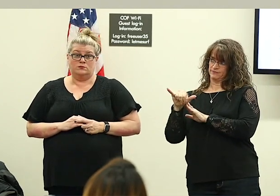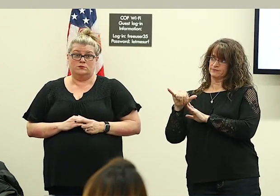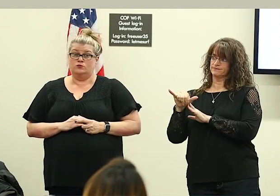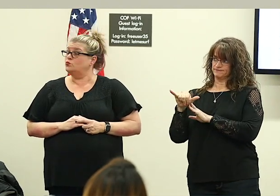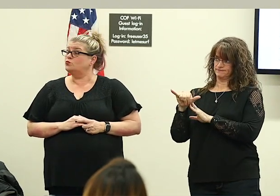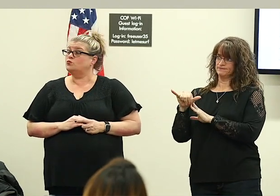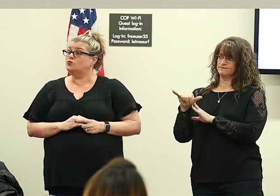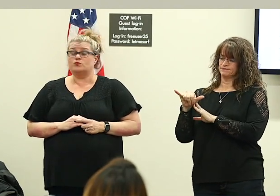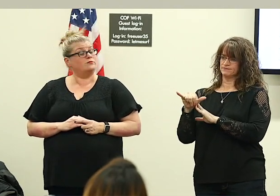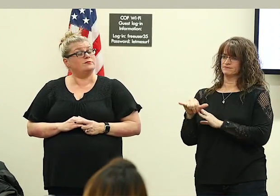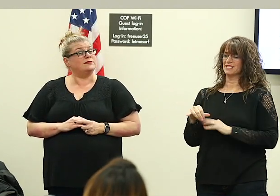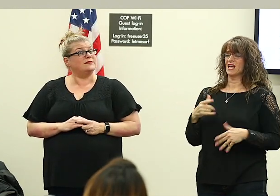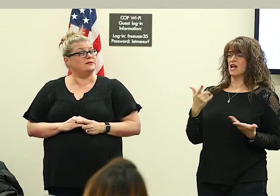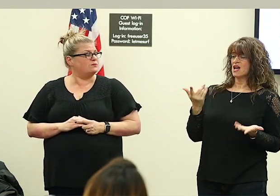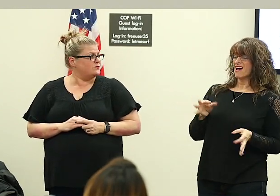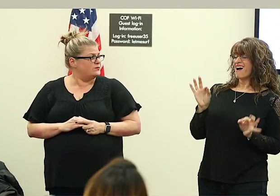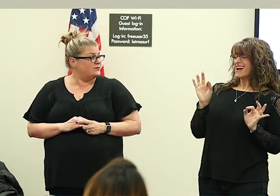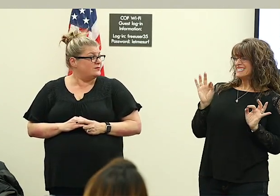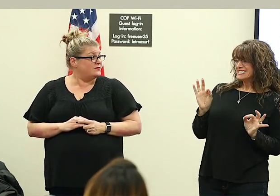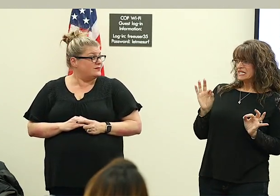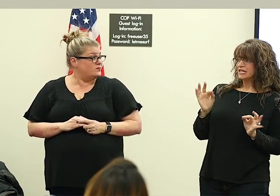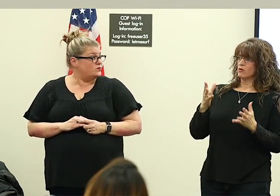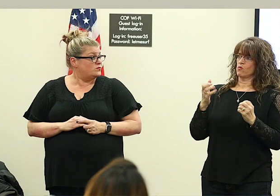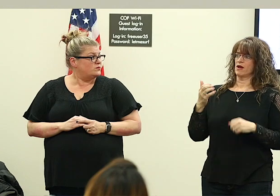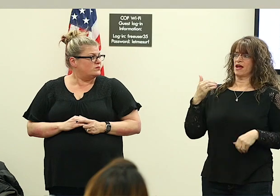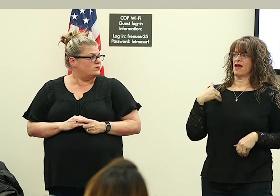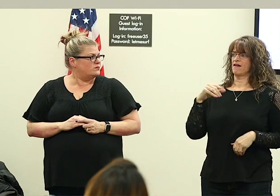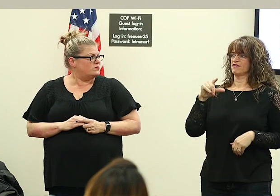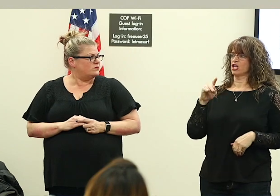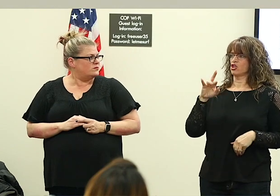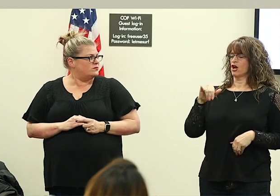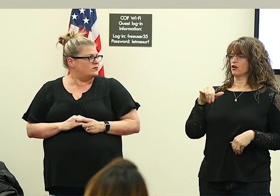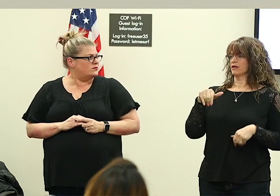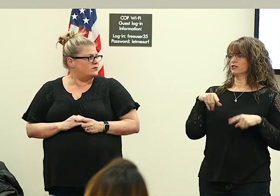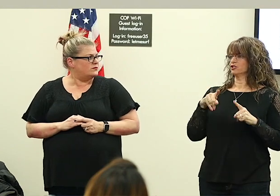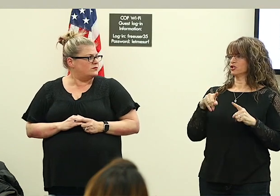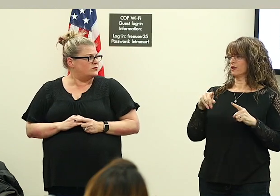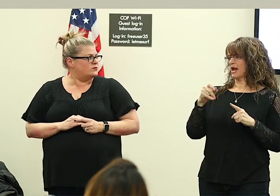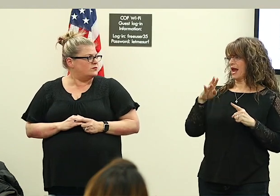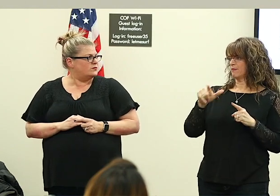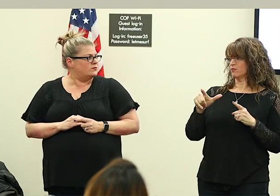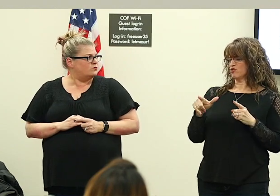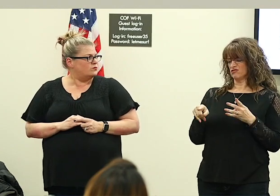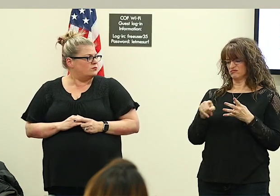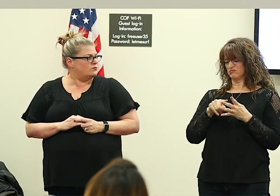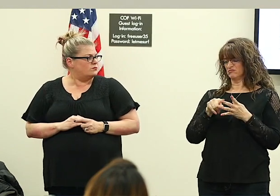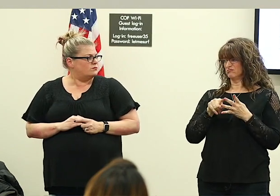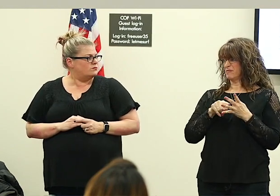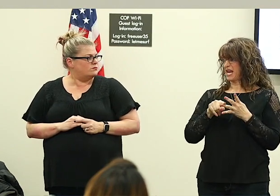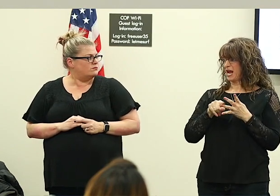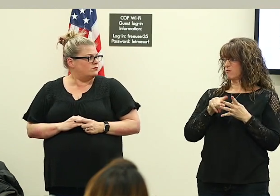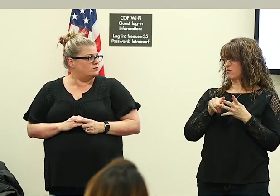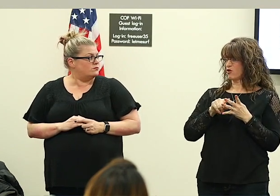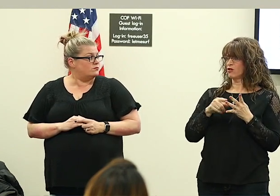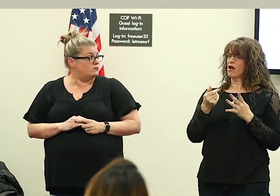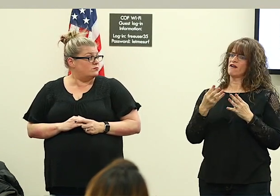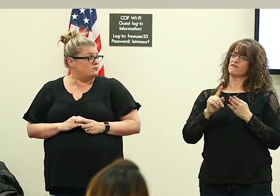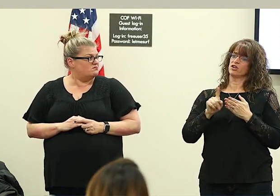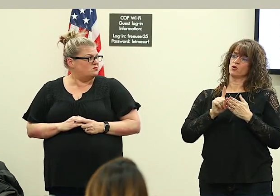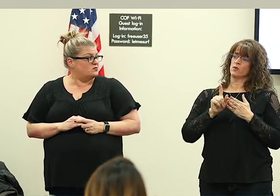Ideally, I want to have the lottery in mid-April. Just a few weeks after. It may be later than that,